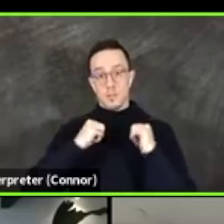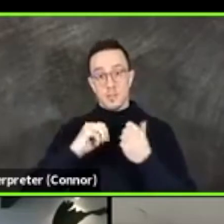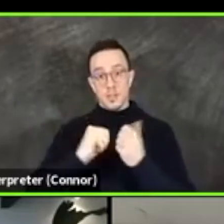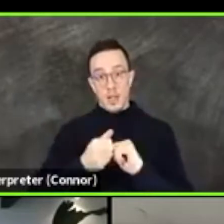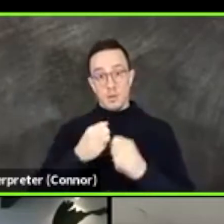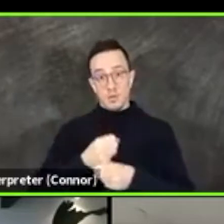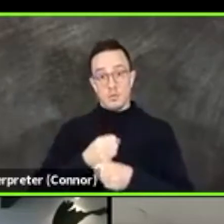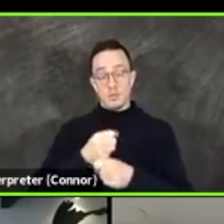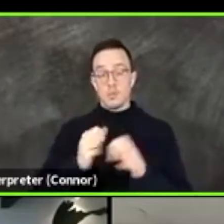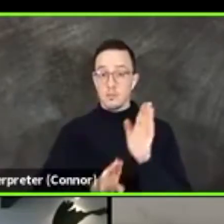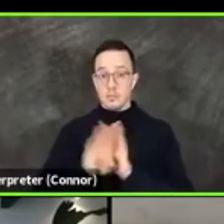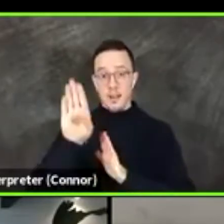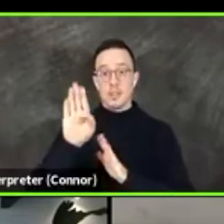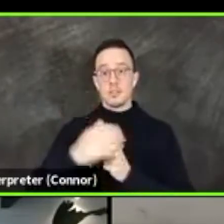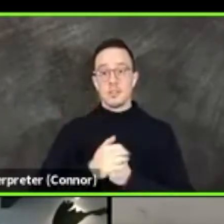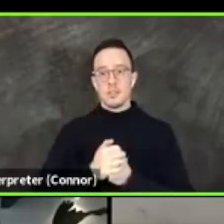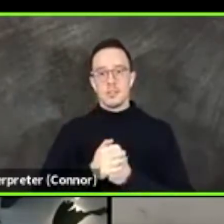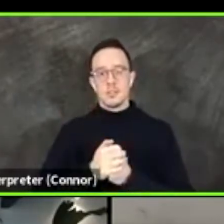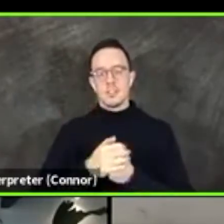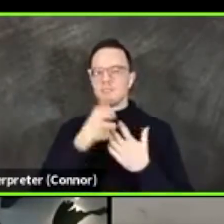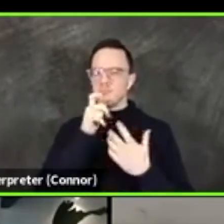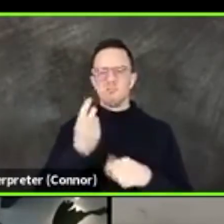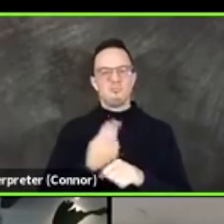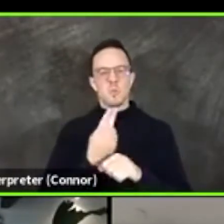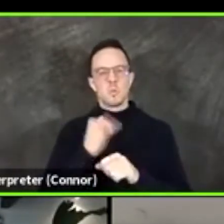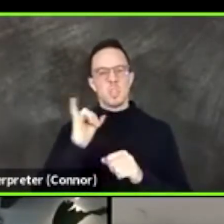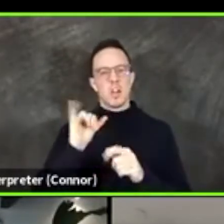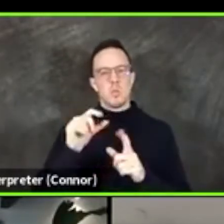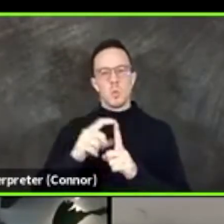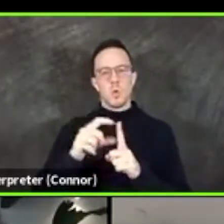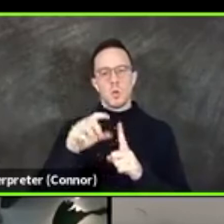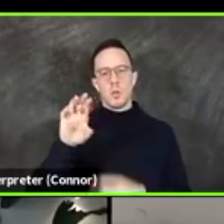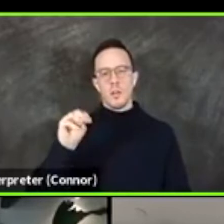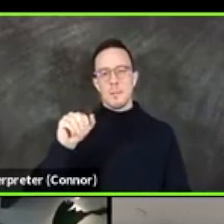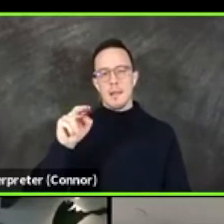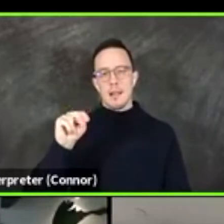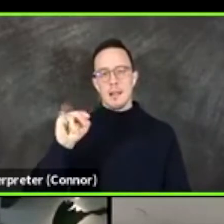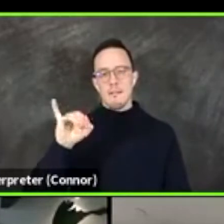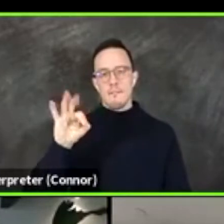SAY THAT WORD. MANY OTHER WORDS, BUT IS